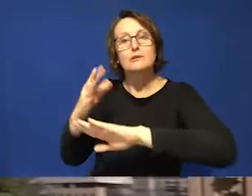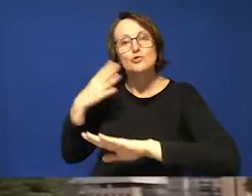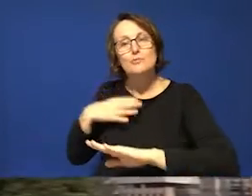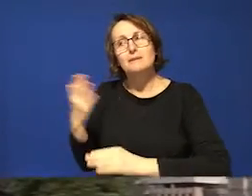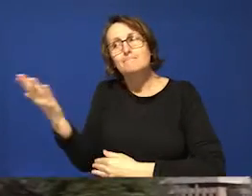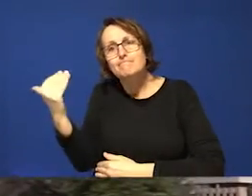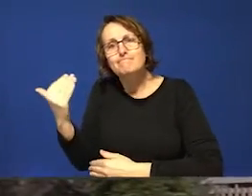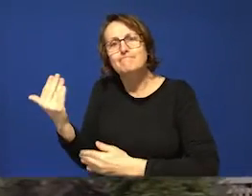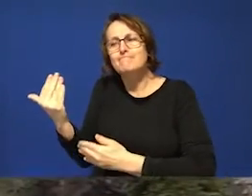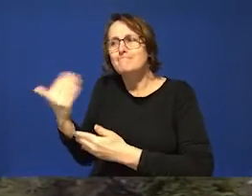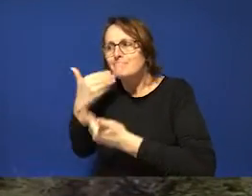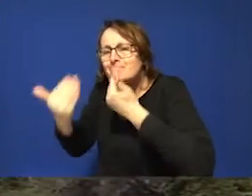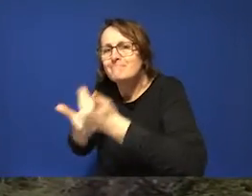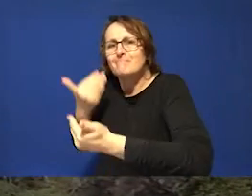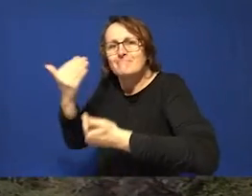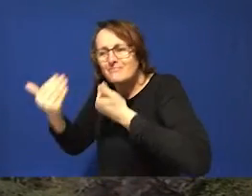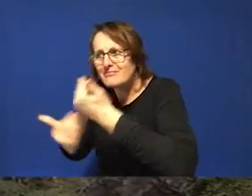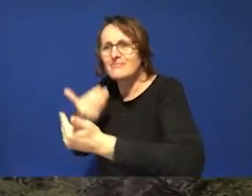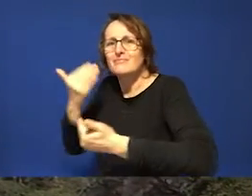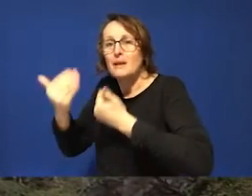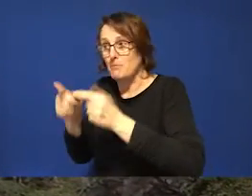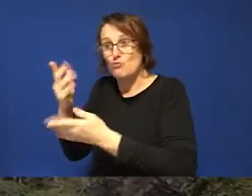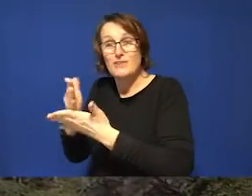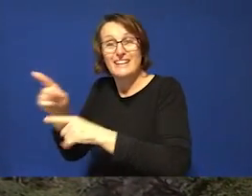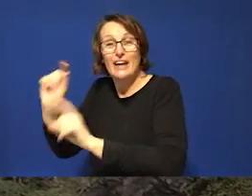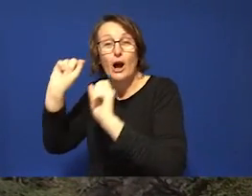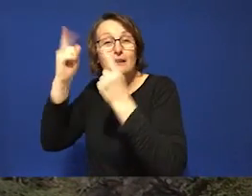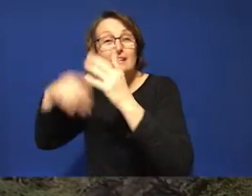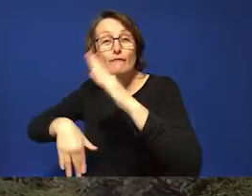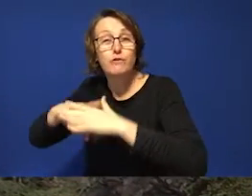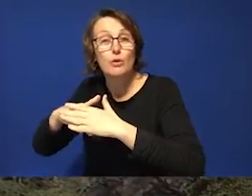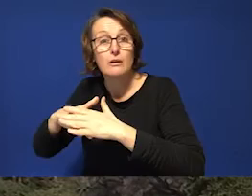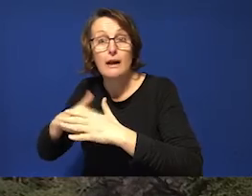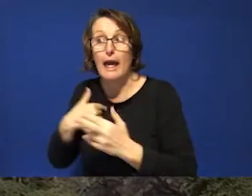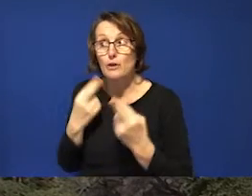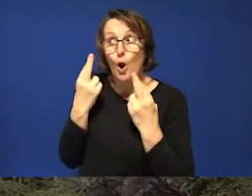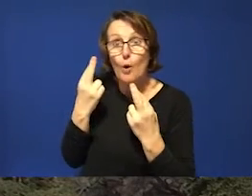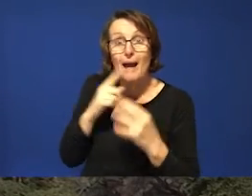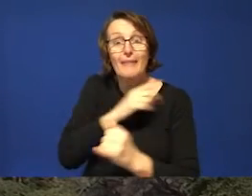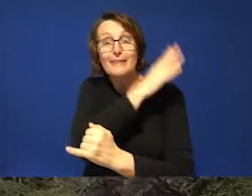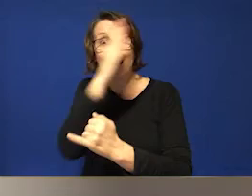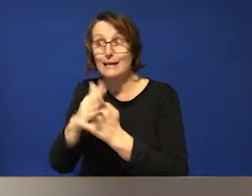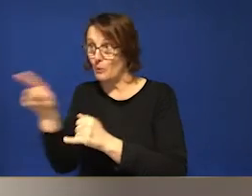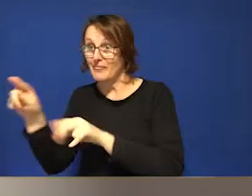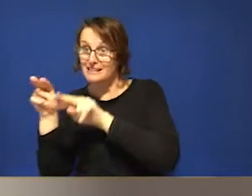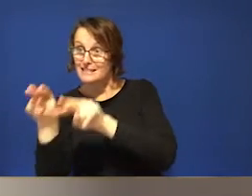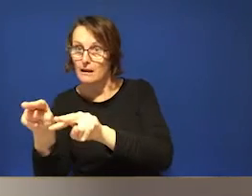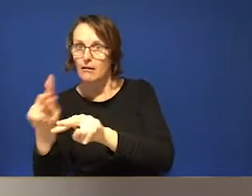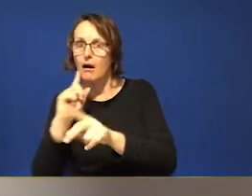in getting people to understand what they're going to get, but not really. And then hope that when they see it, that they get it.